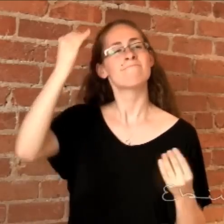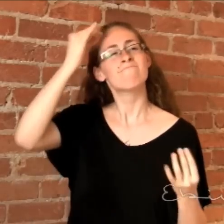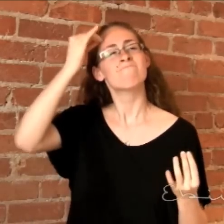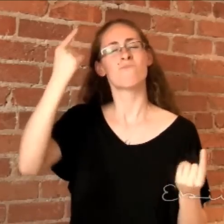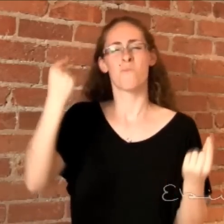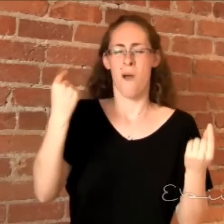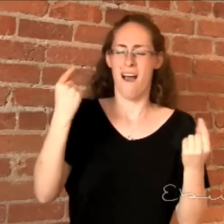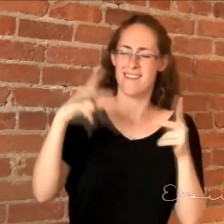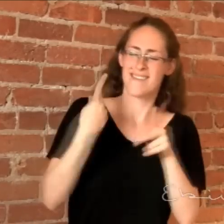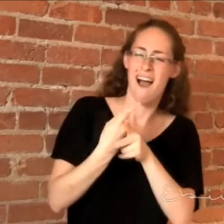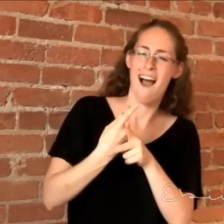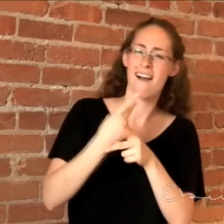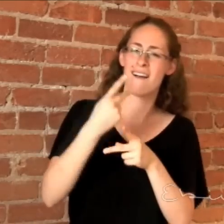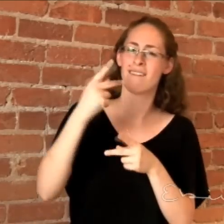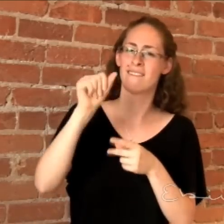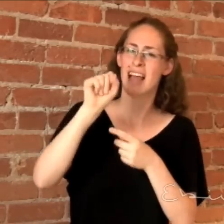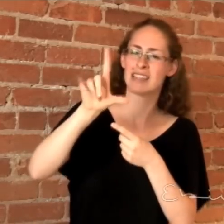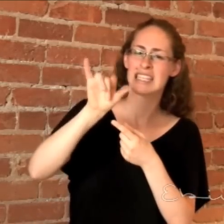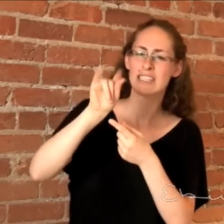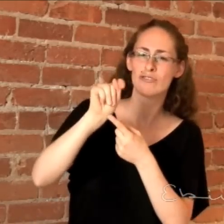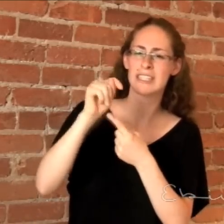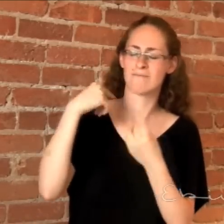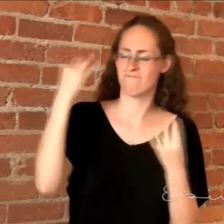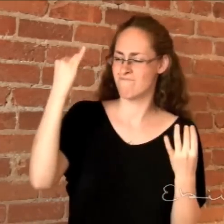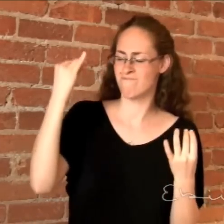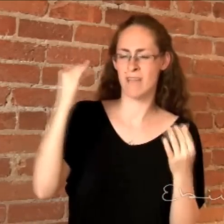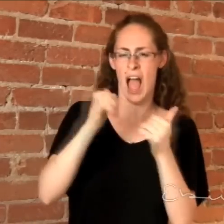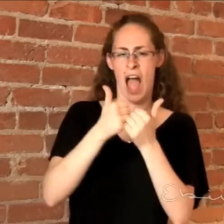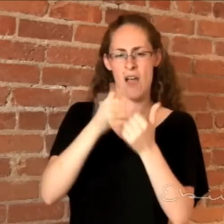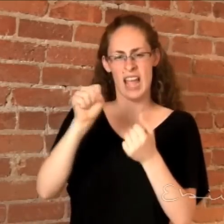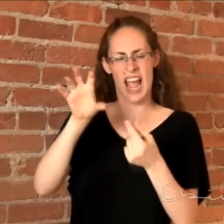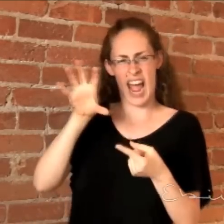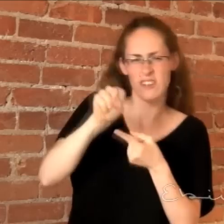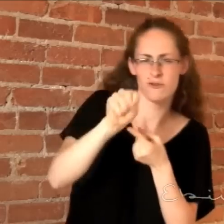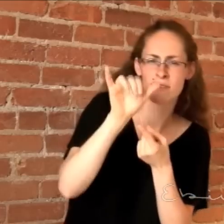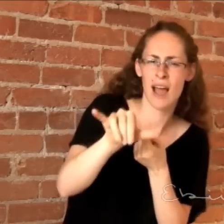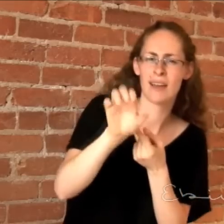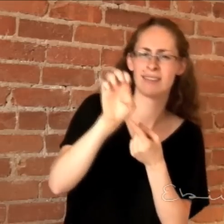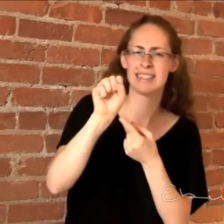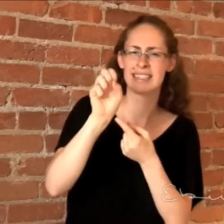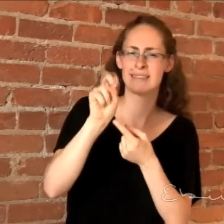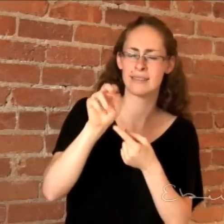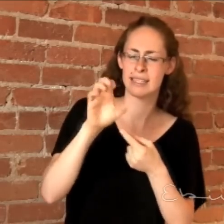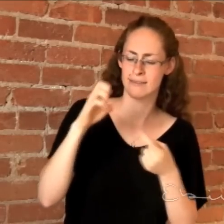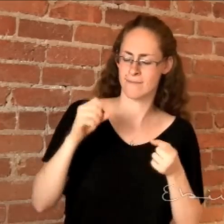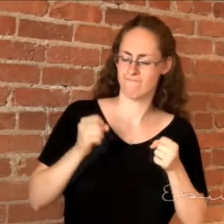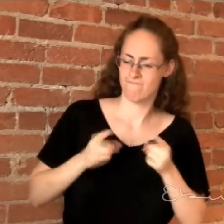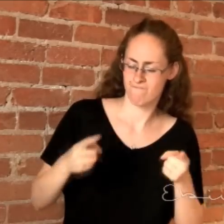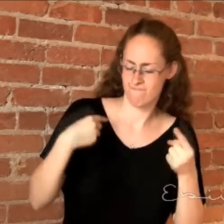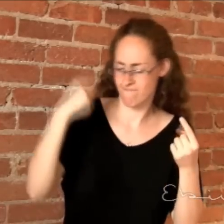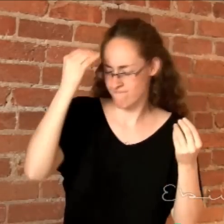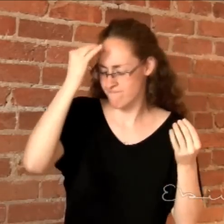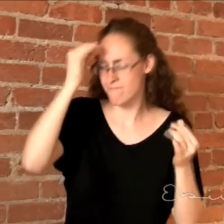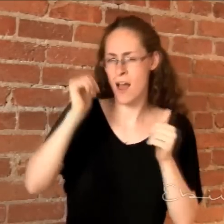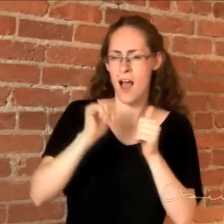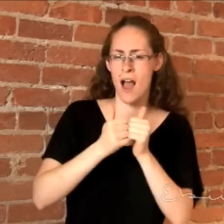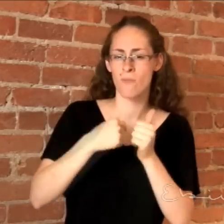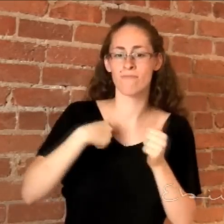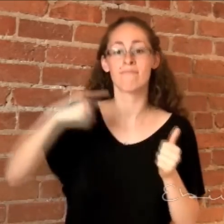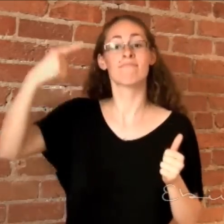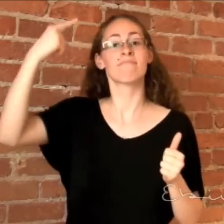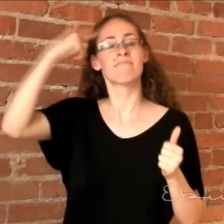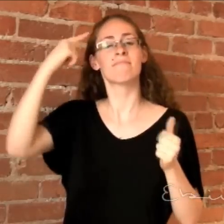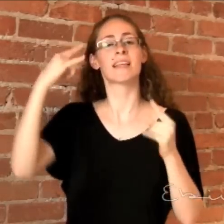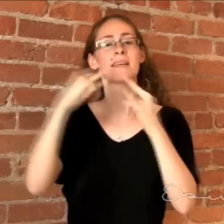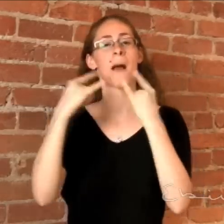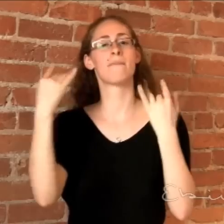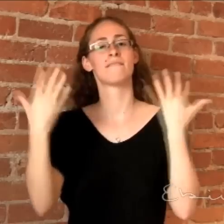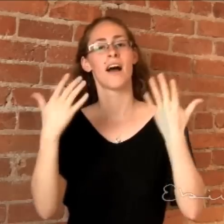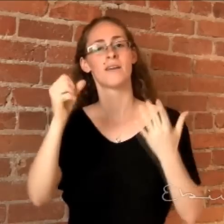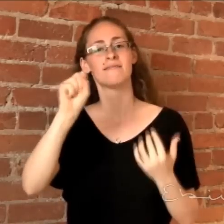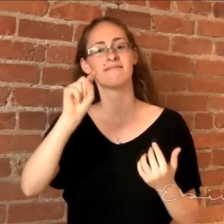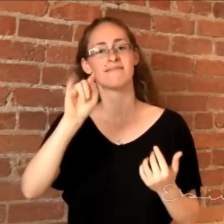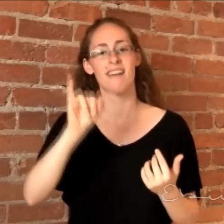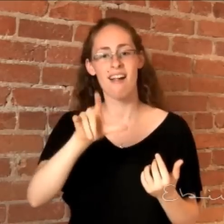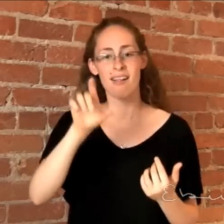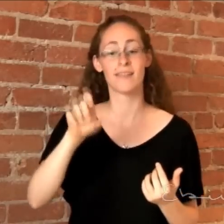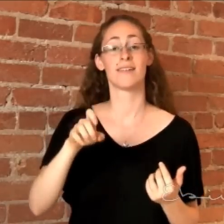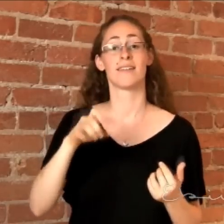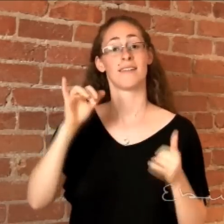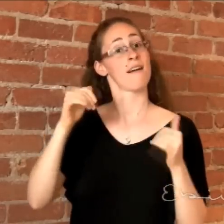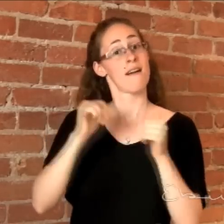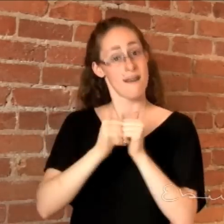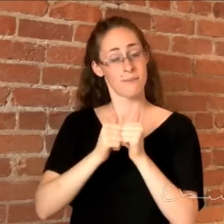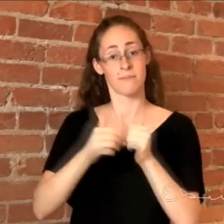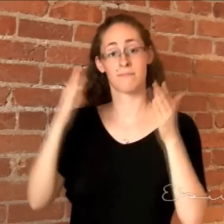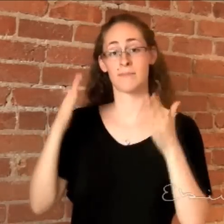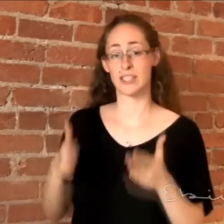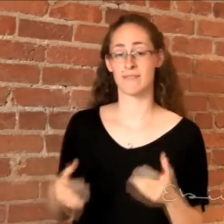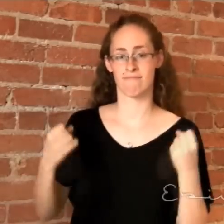There are various kinds of ASL literature, and I chose the “camp-fire style” which requires each subject to